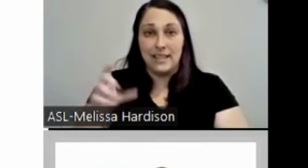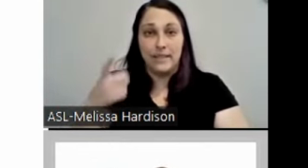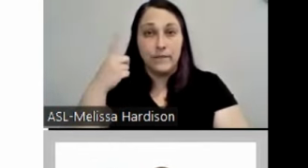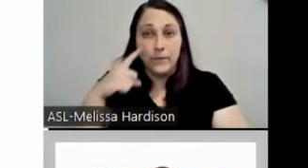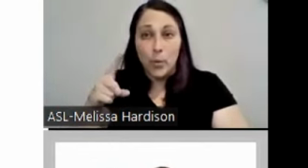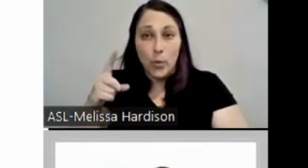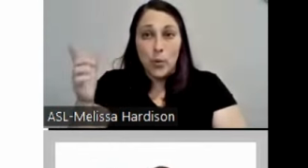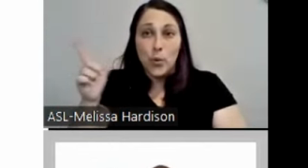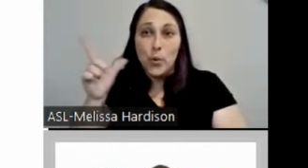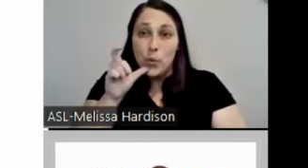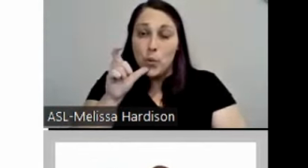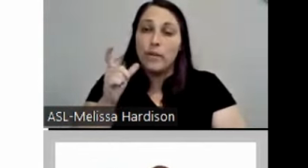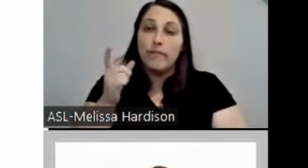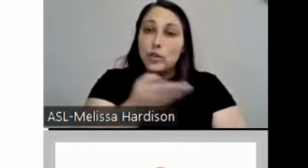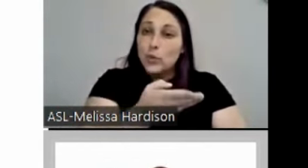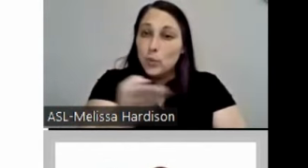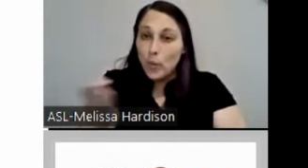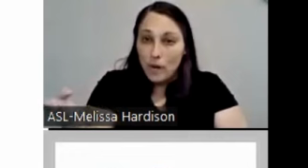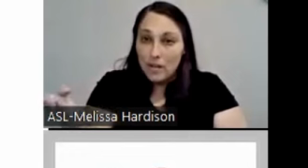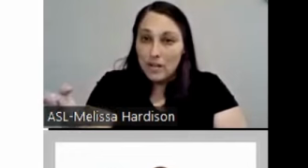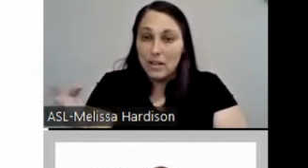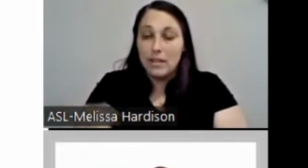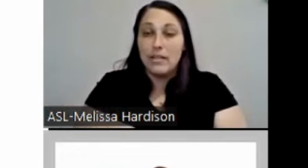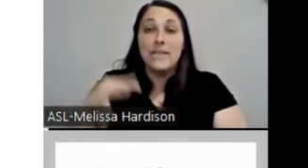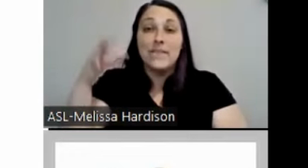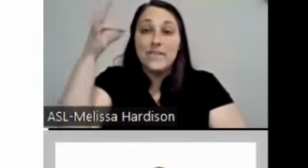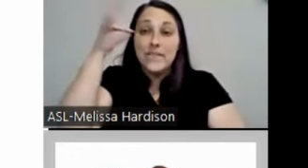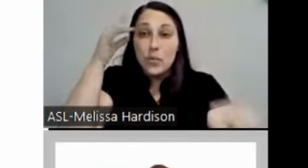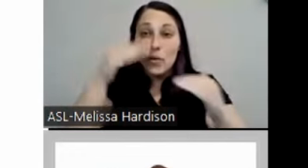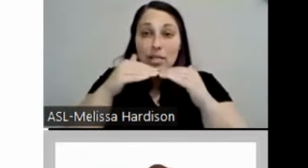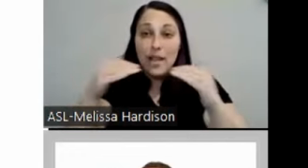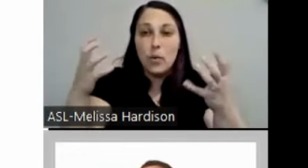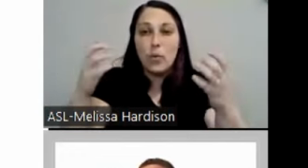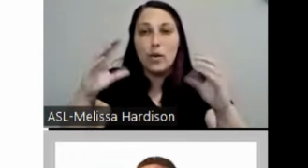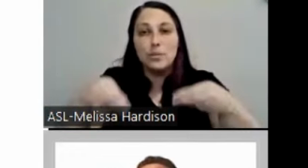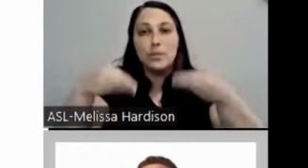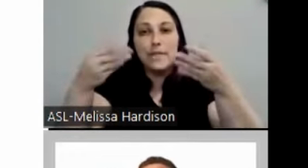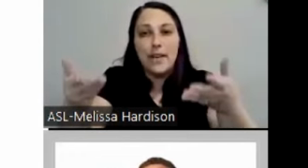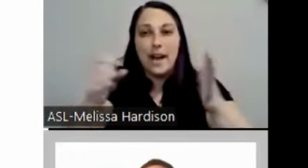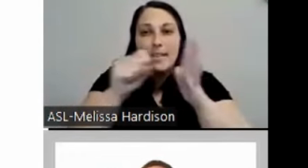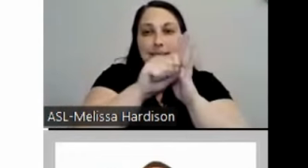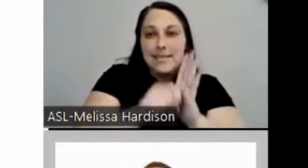with you. Can you tell us about Easter Seals I was collaboration with the I was